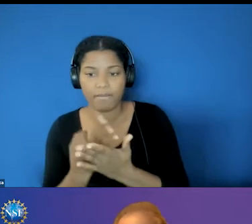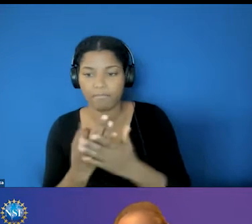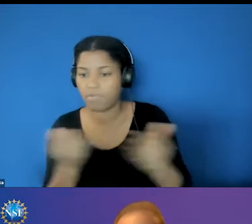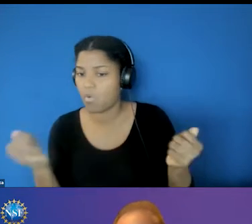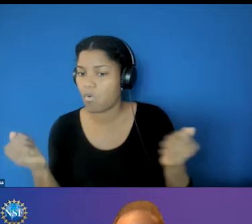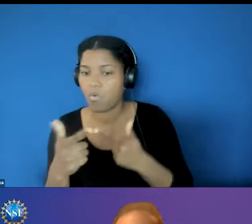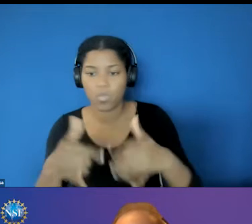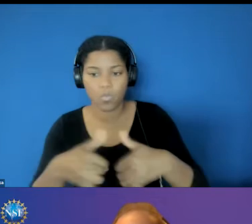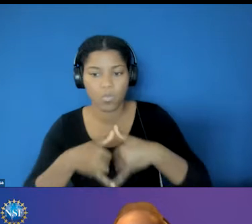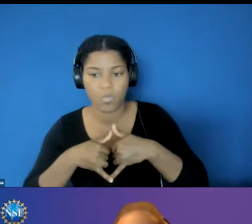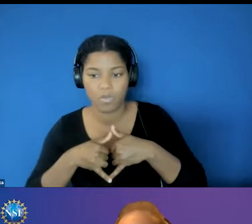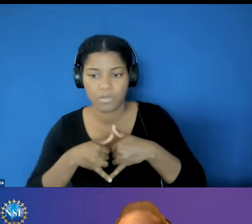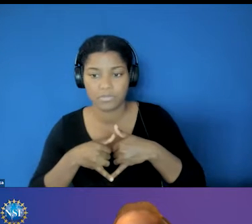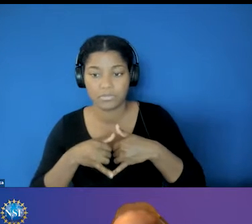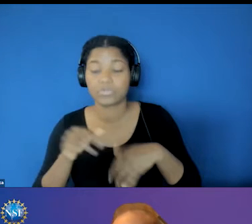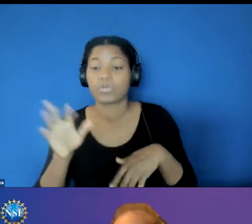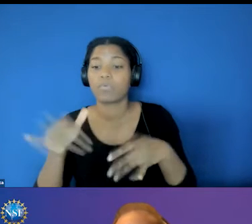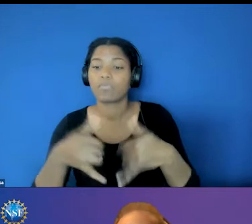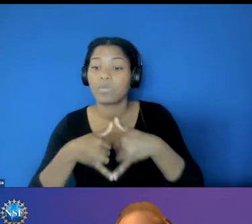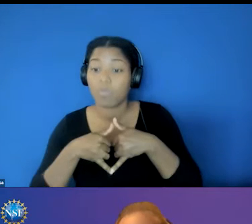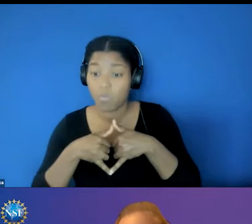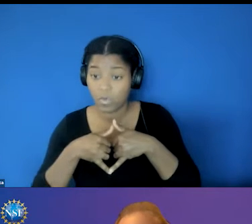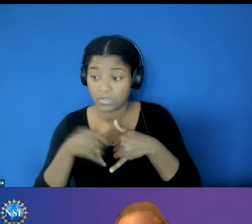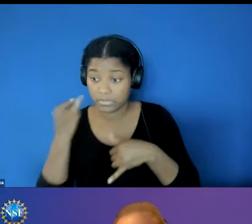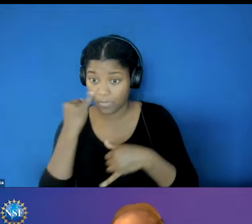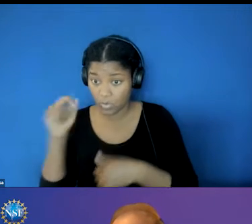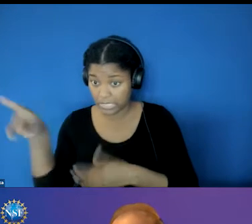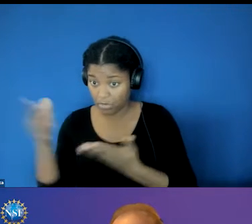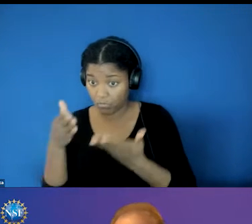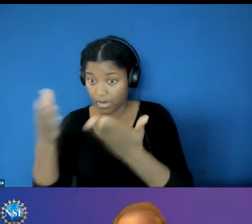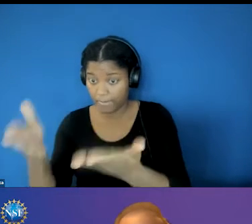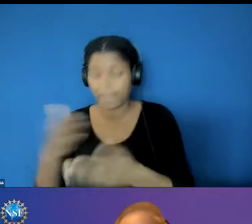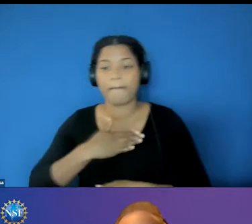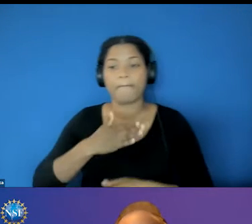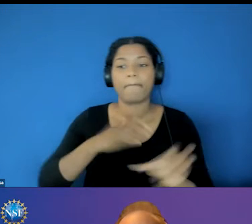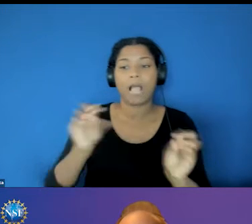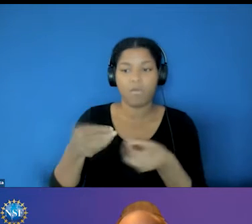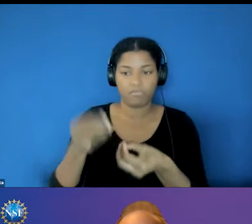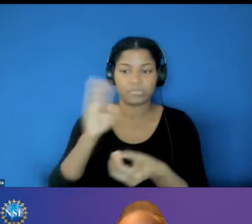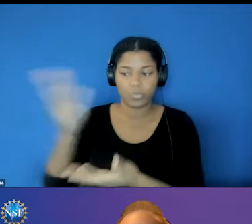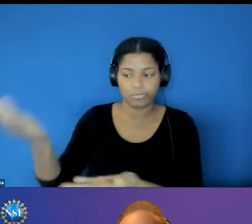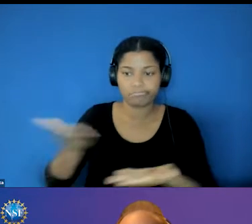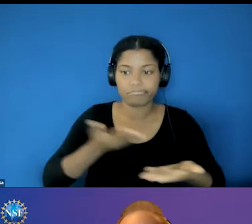So, the awards when they are recommended, come to my office, our office. And we,